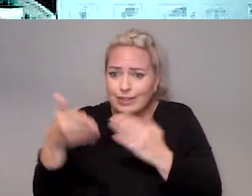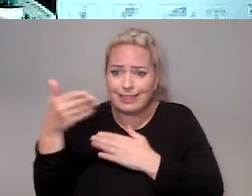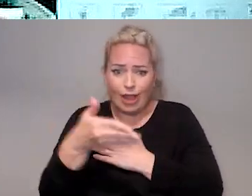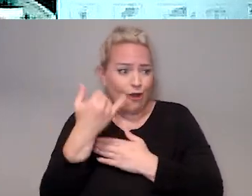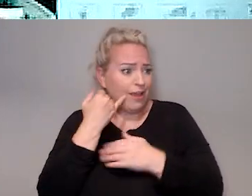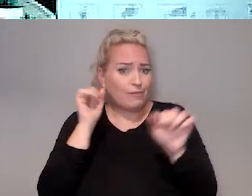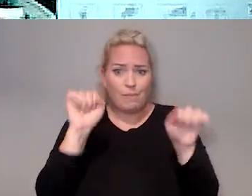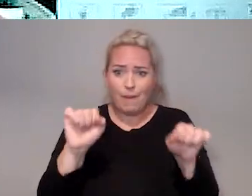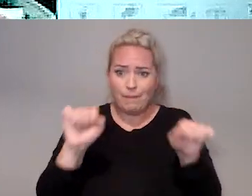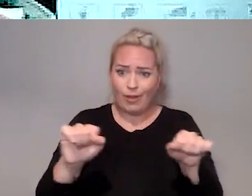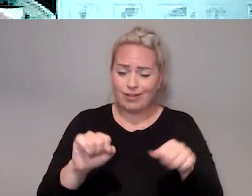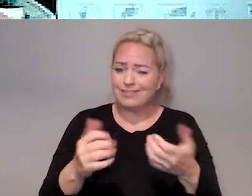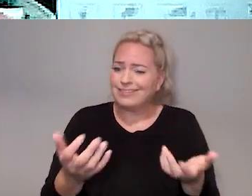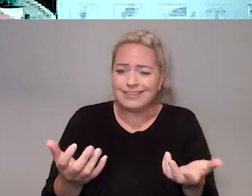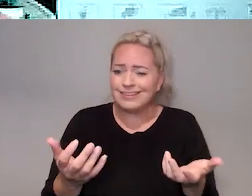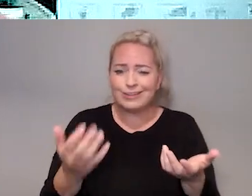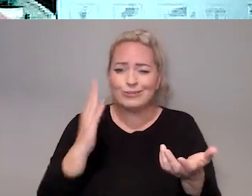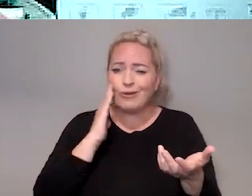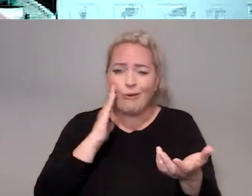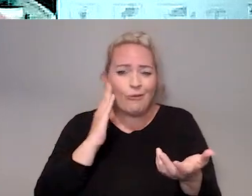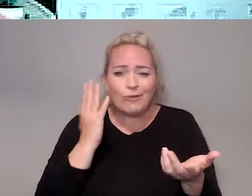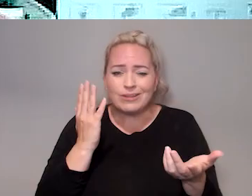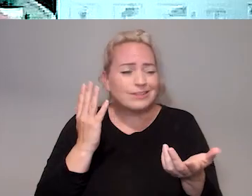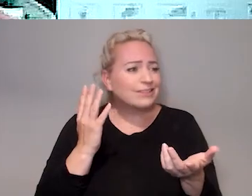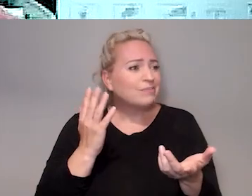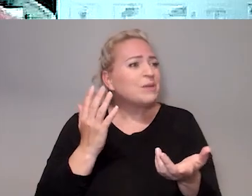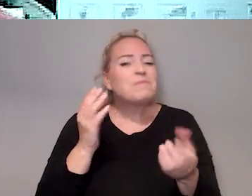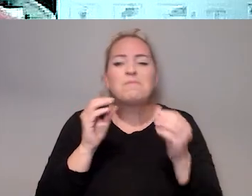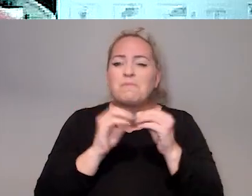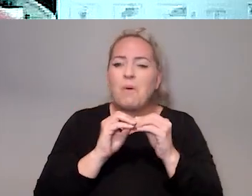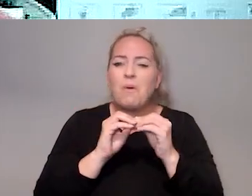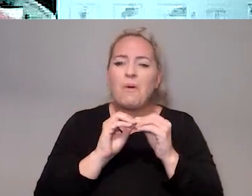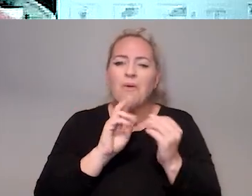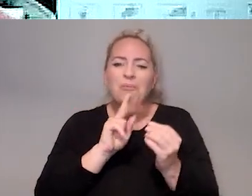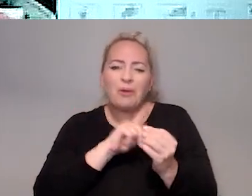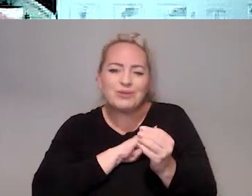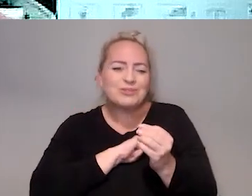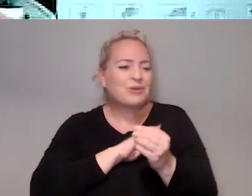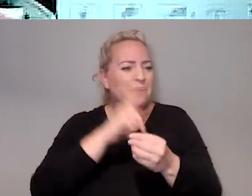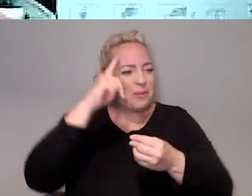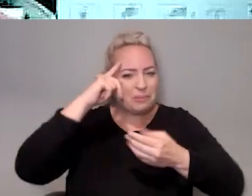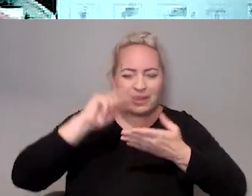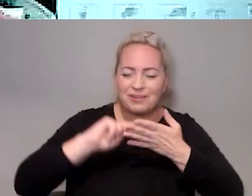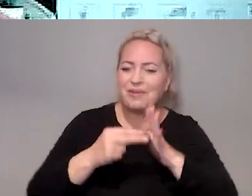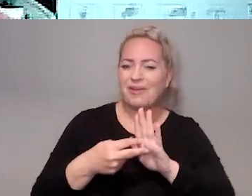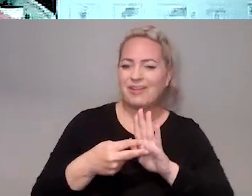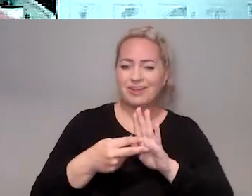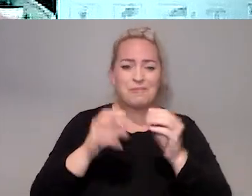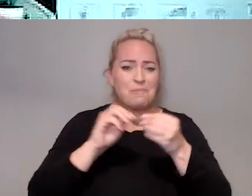if you can you know just so that it will be more personal and meaningful and have more connection